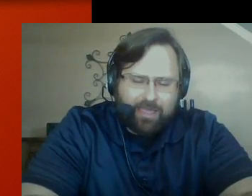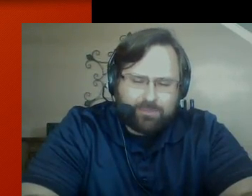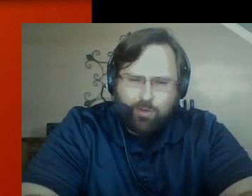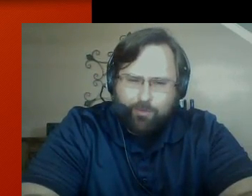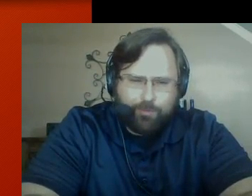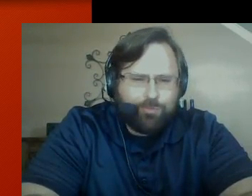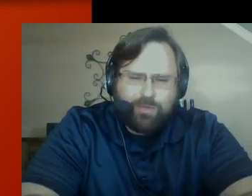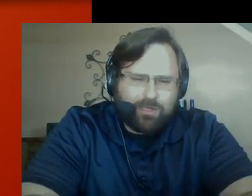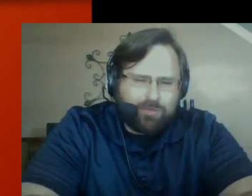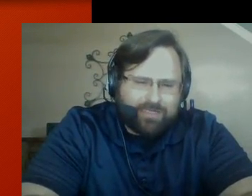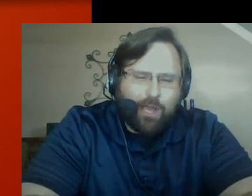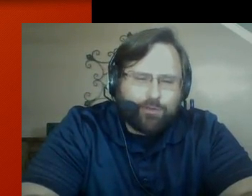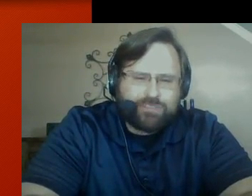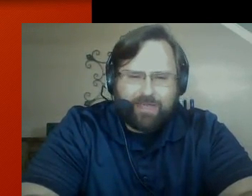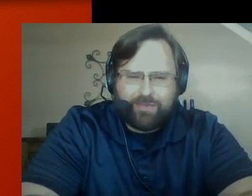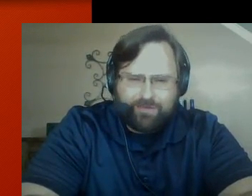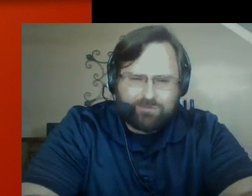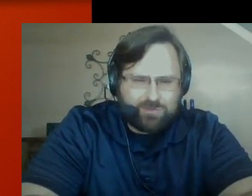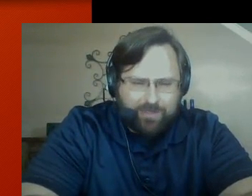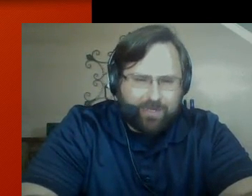ASL grammar you really don't need to understand the difference between an